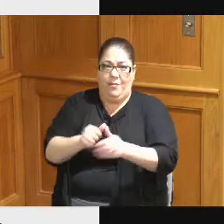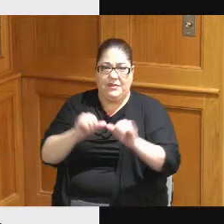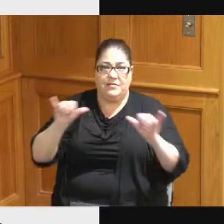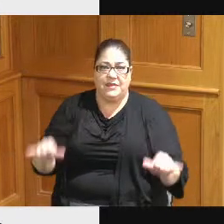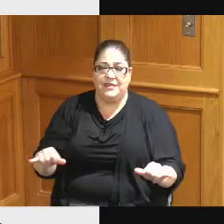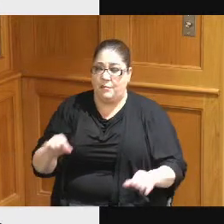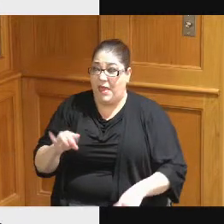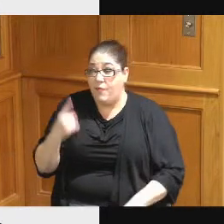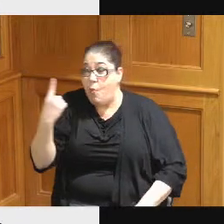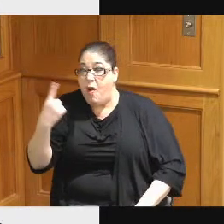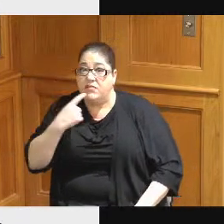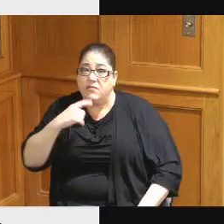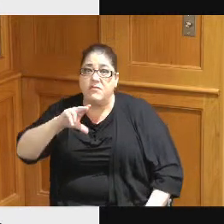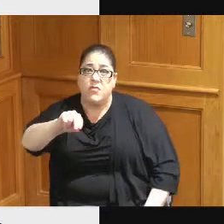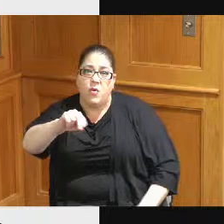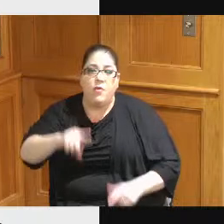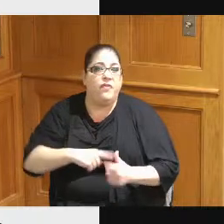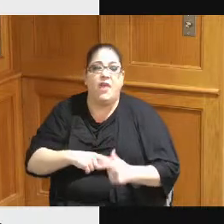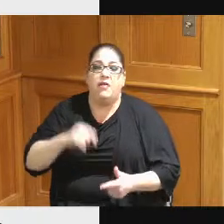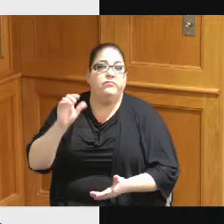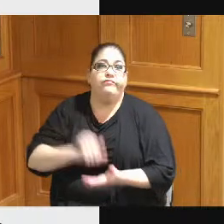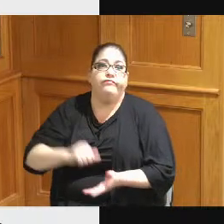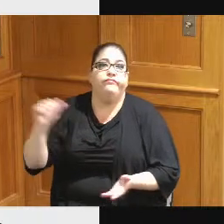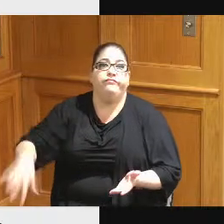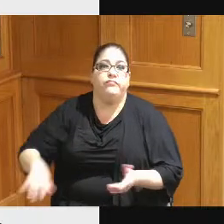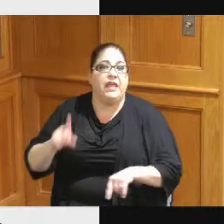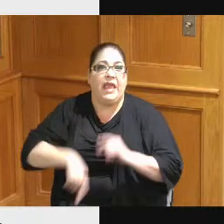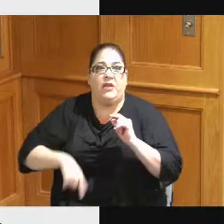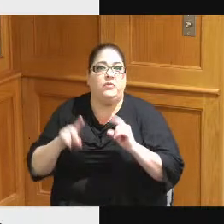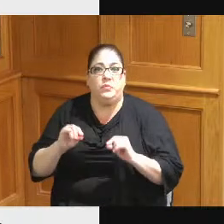for us to become a unified funding agent we would not have been able to